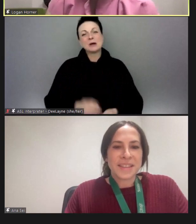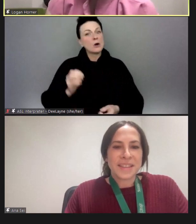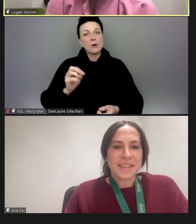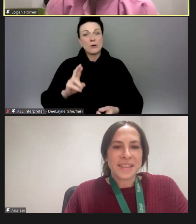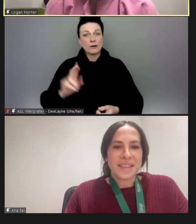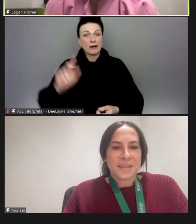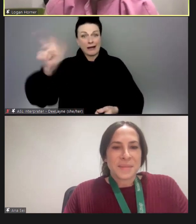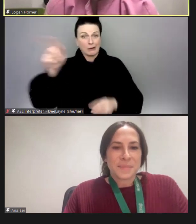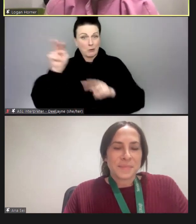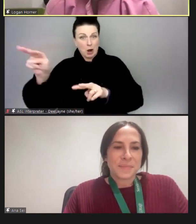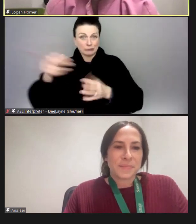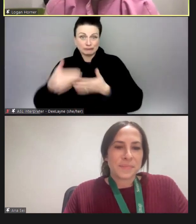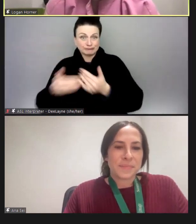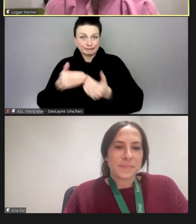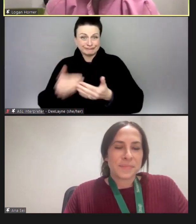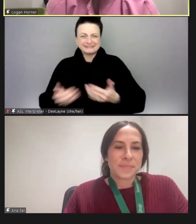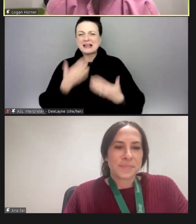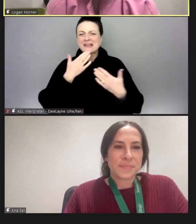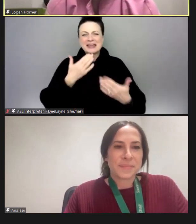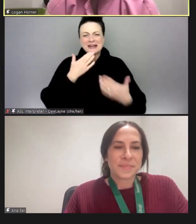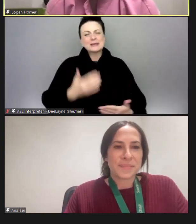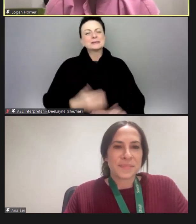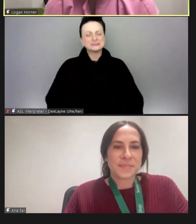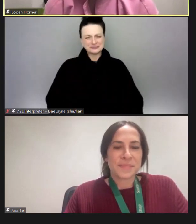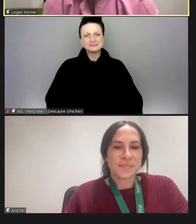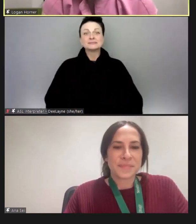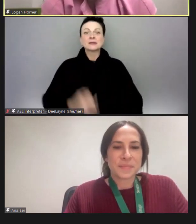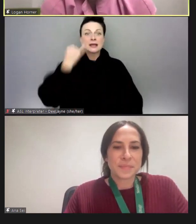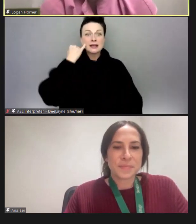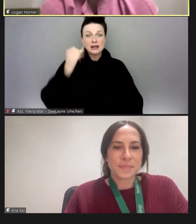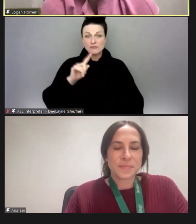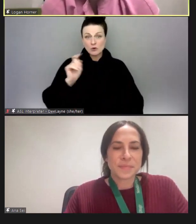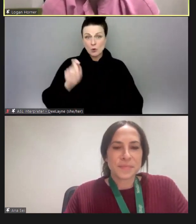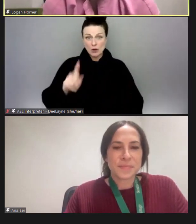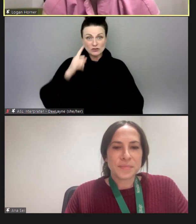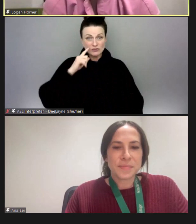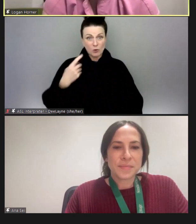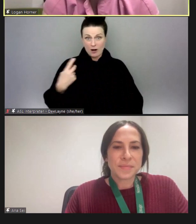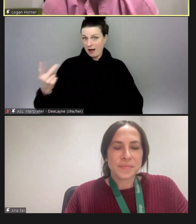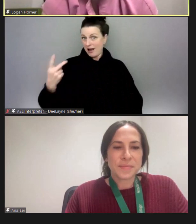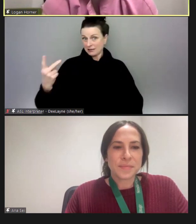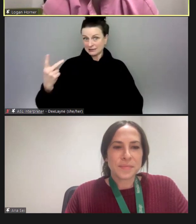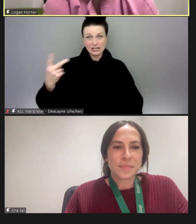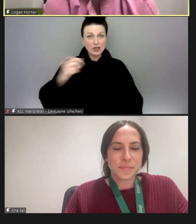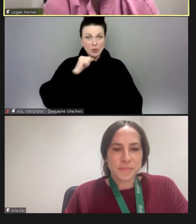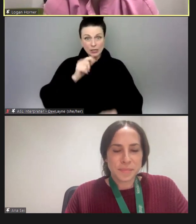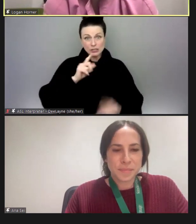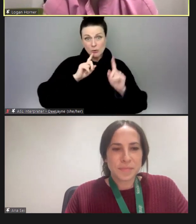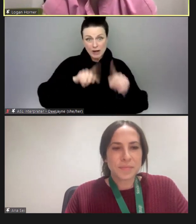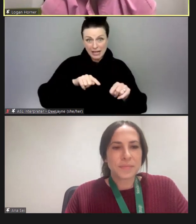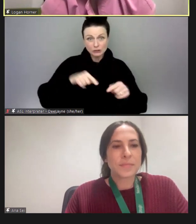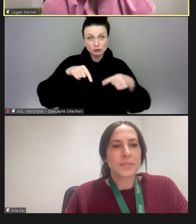thank you and uh if you have any questions for Anna and I that we don't